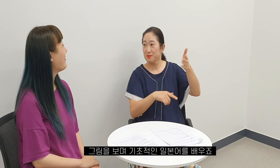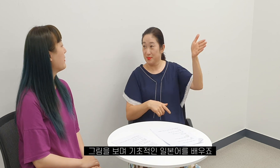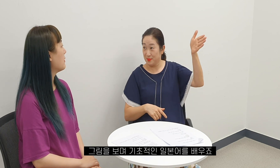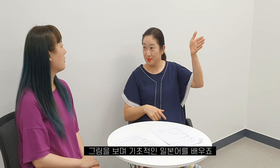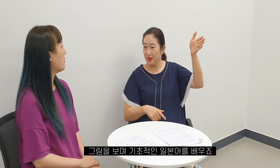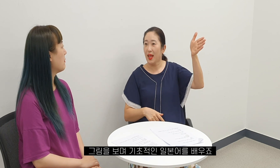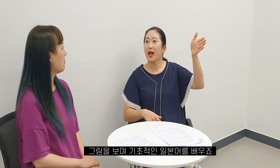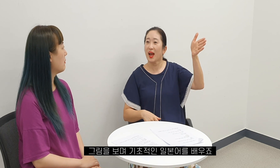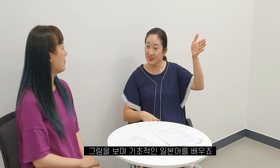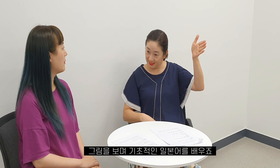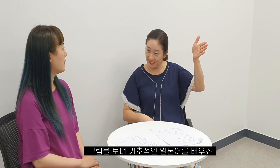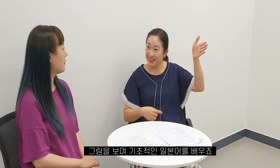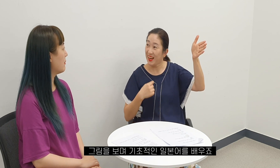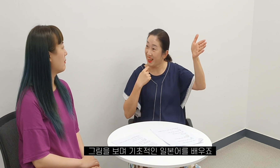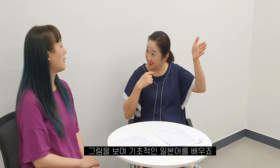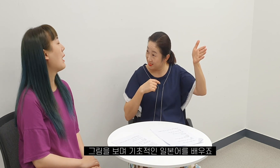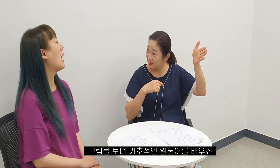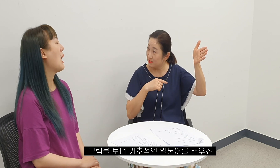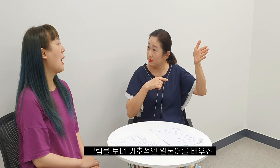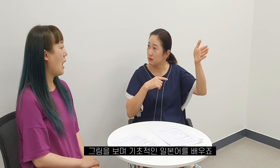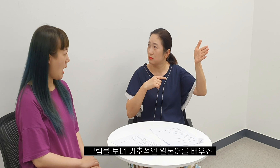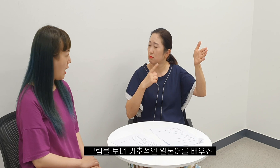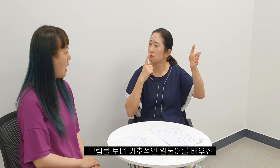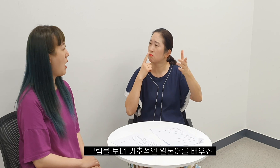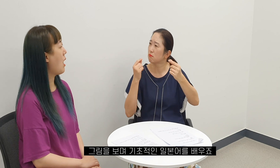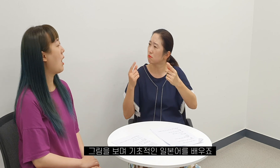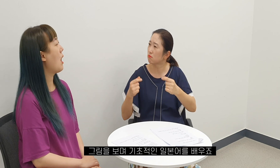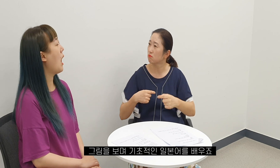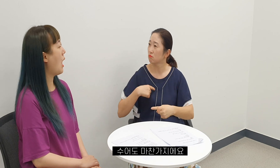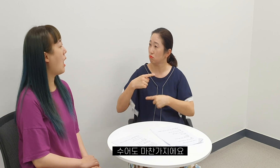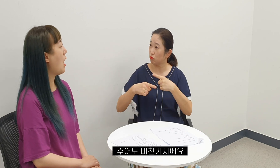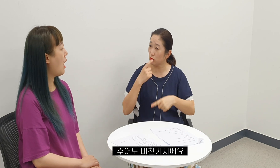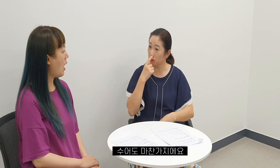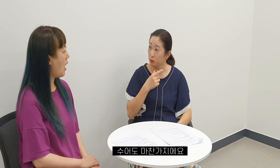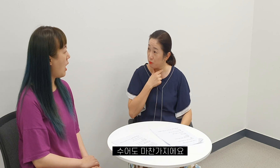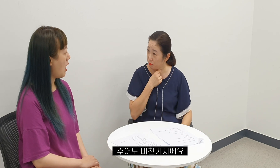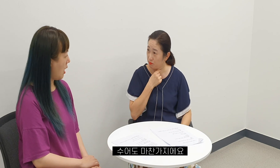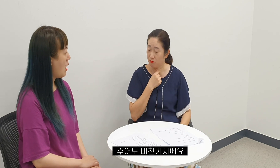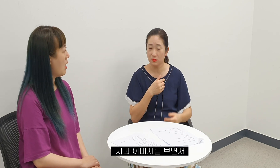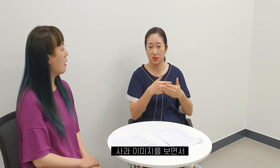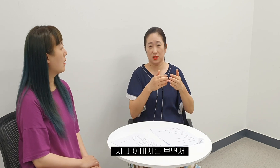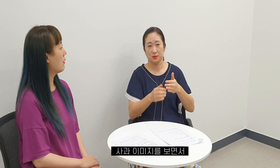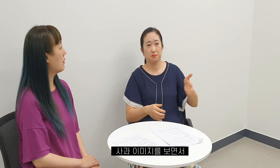I learn basic Japanese by looking at pictures. The same goes for sign language.